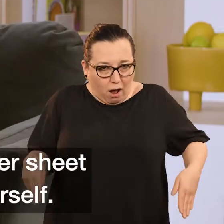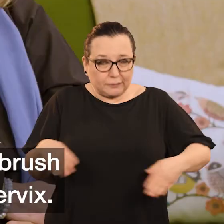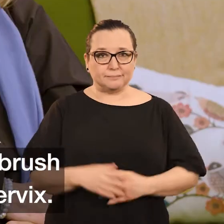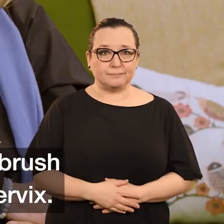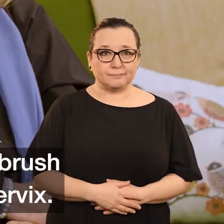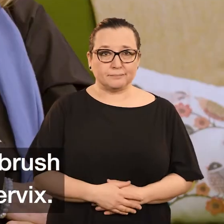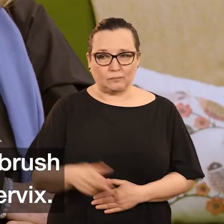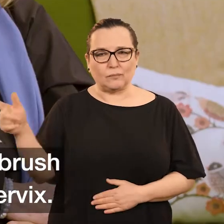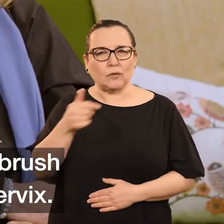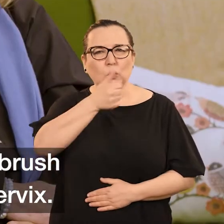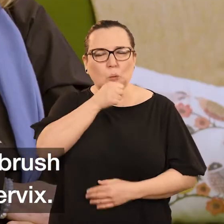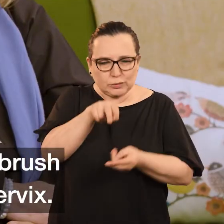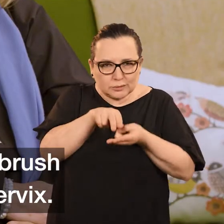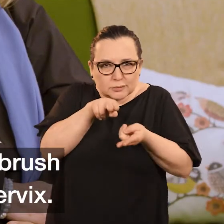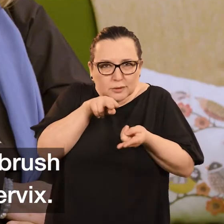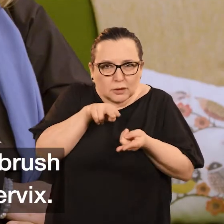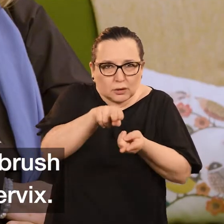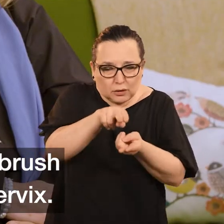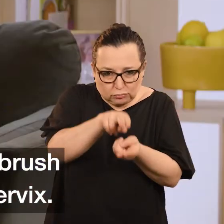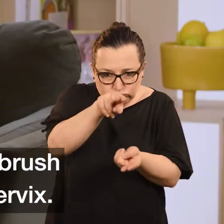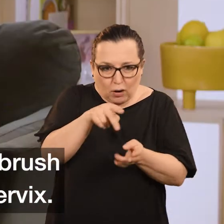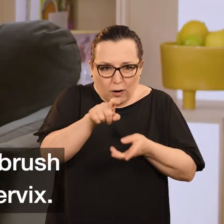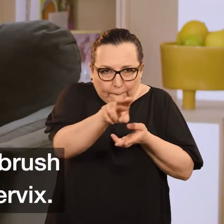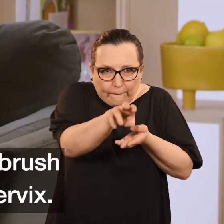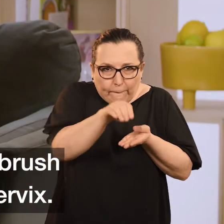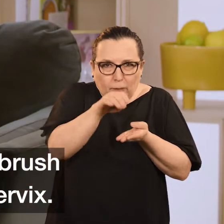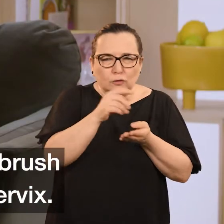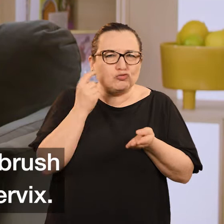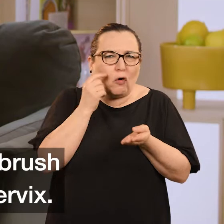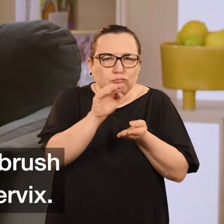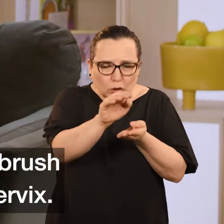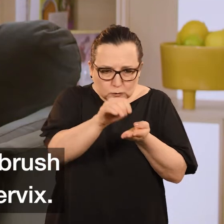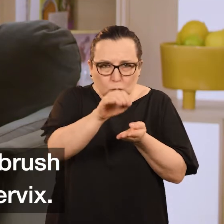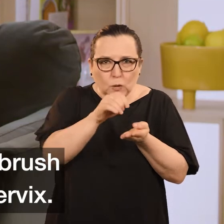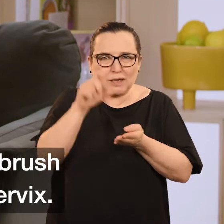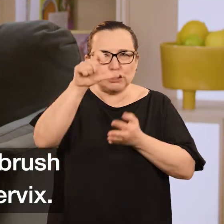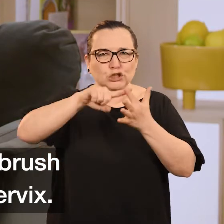They'll use a speculum and a soft brush to just brush a few cells off the cervix.